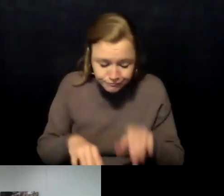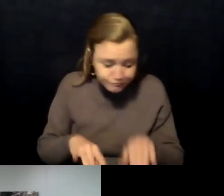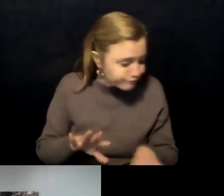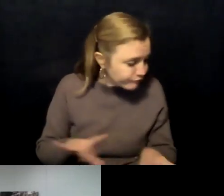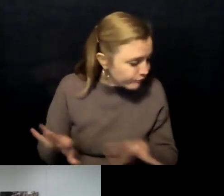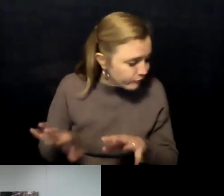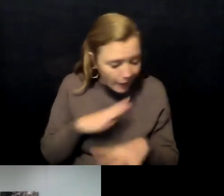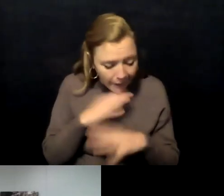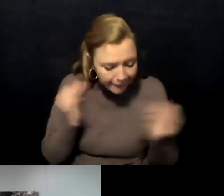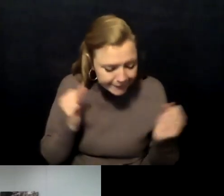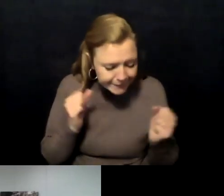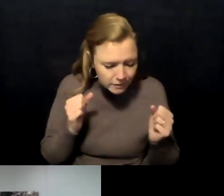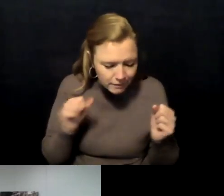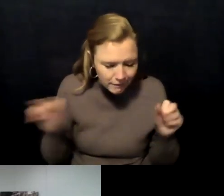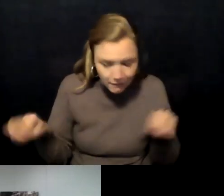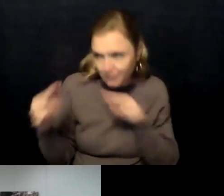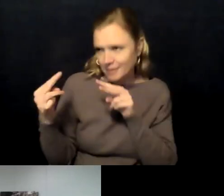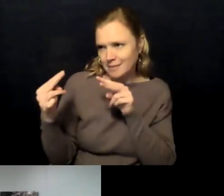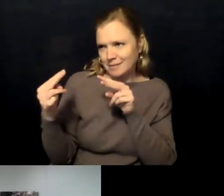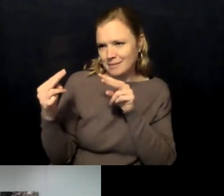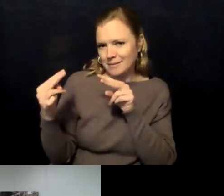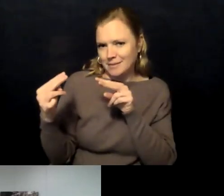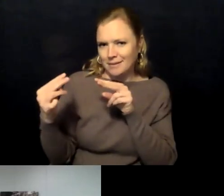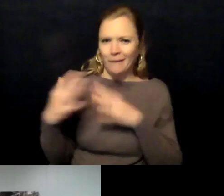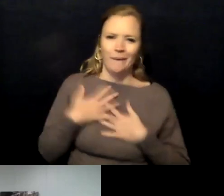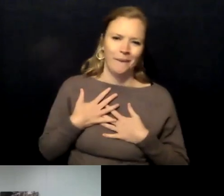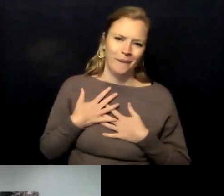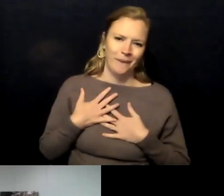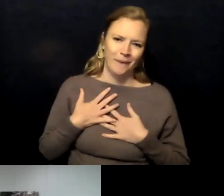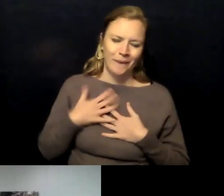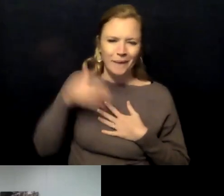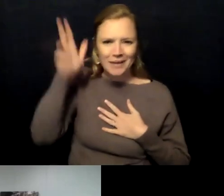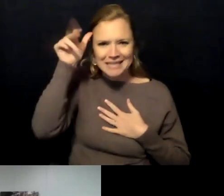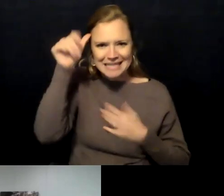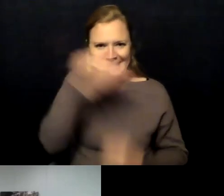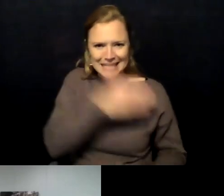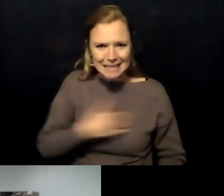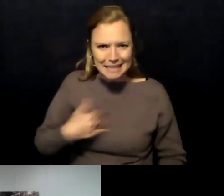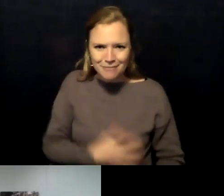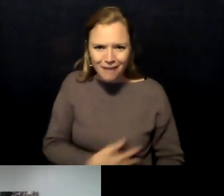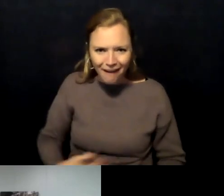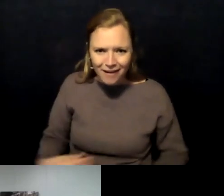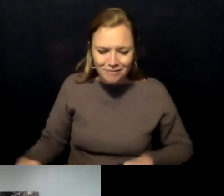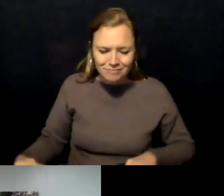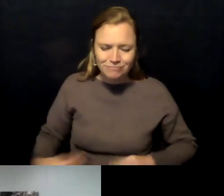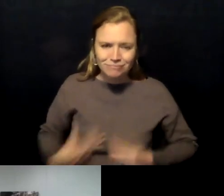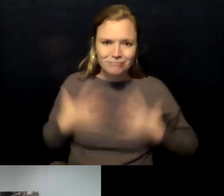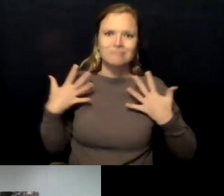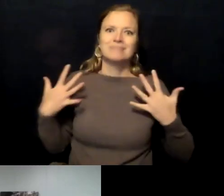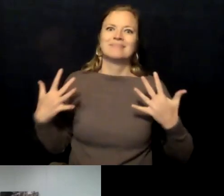[Shellie] I love that. Let's see what other questions we have in here. [Tina] I will say- oh,